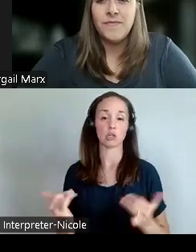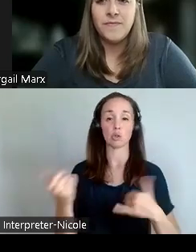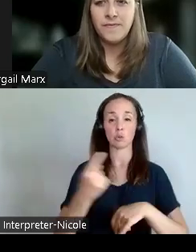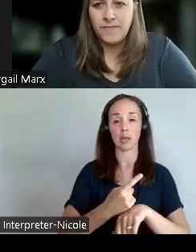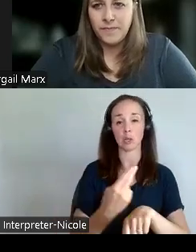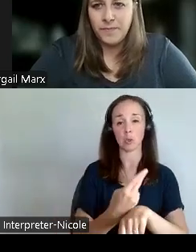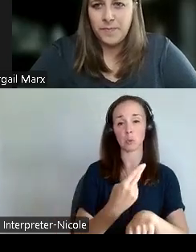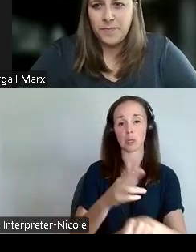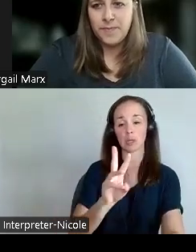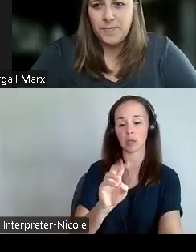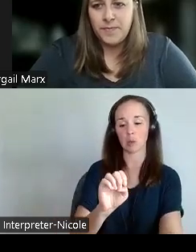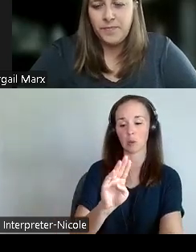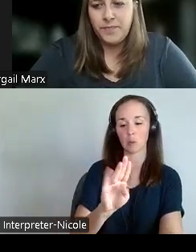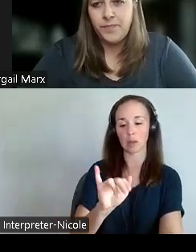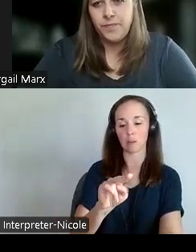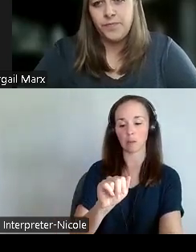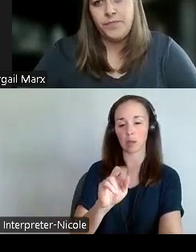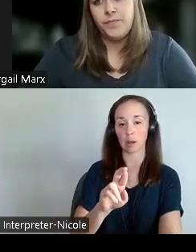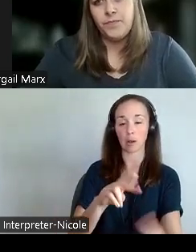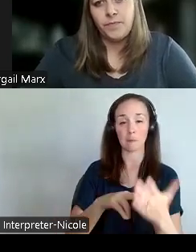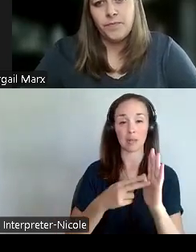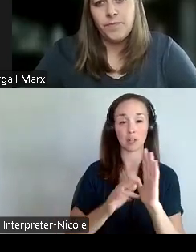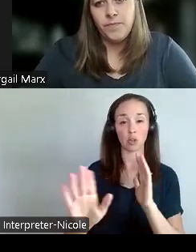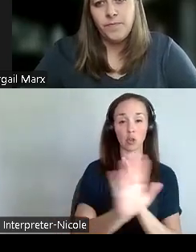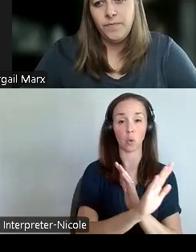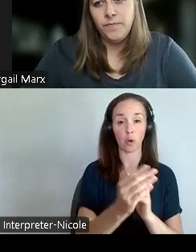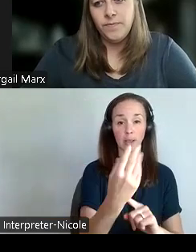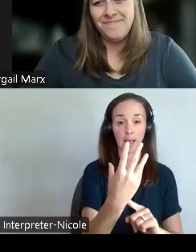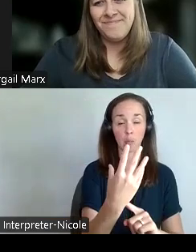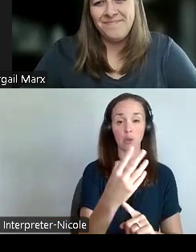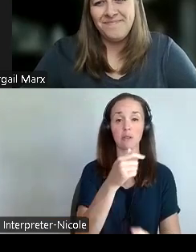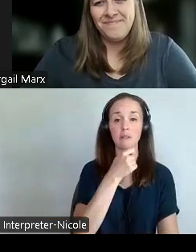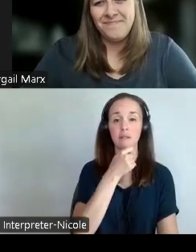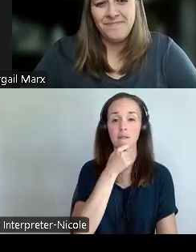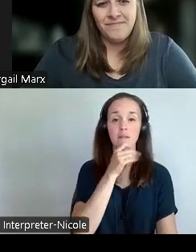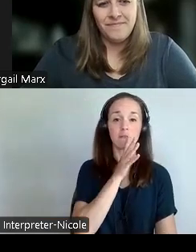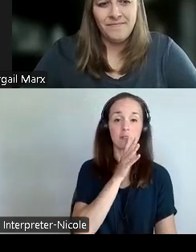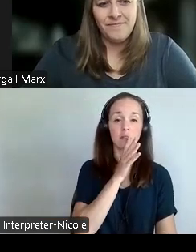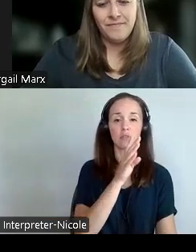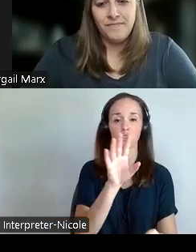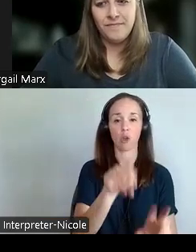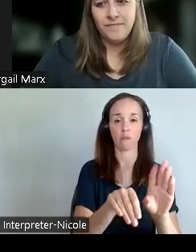and your videos are automatically turned off. We welcome your participation either through the